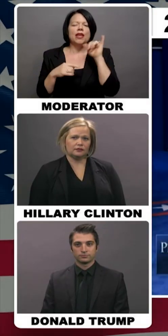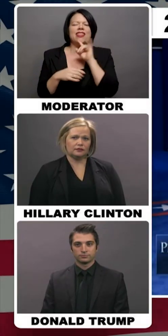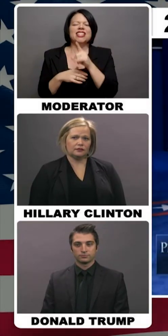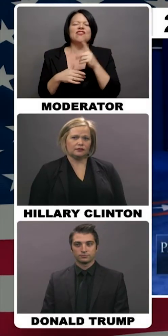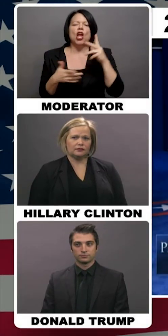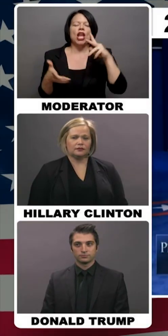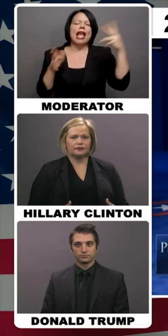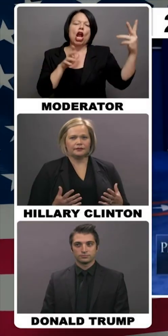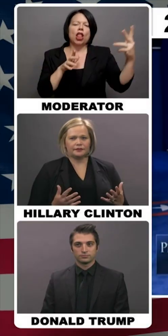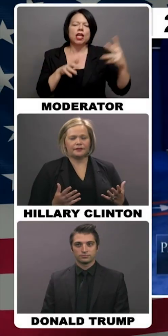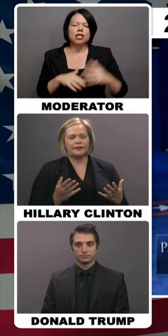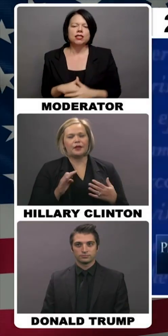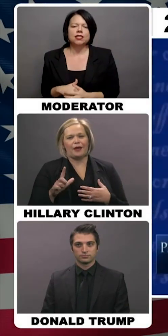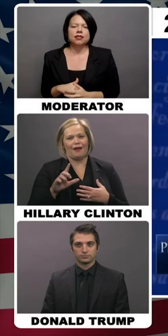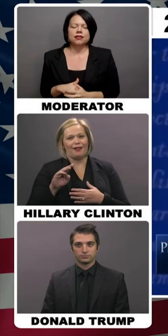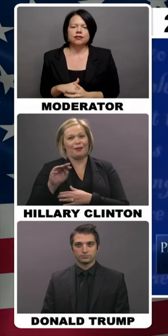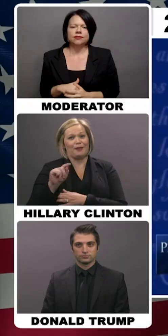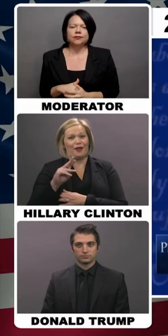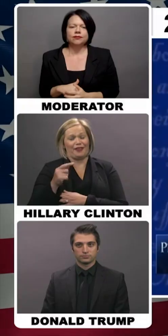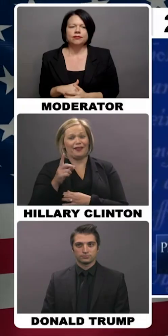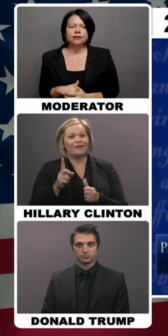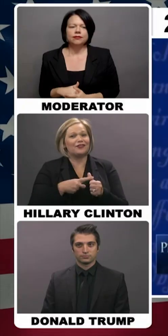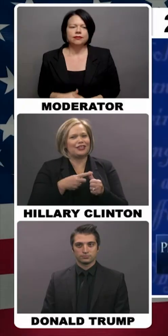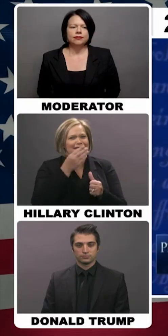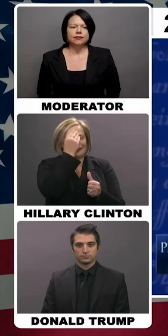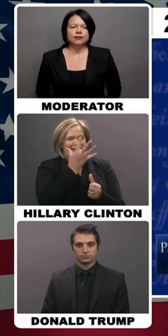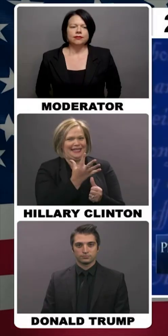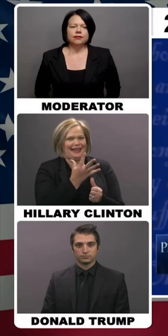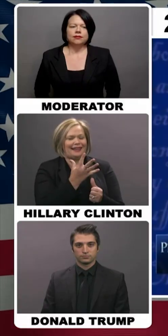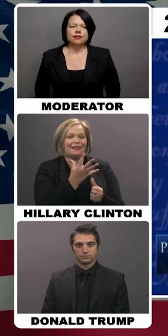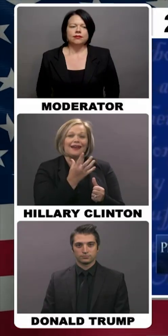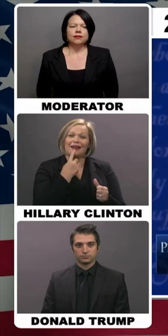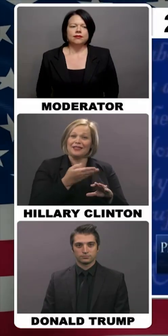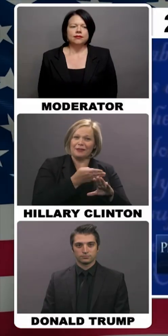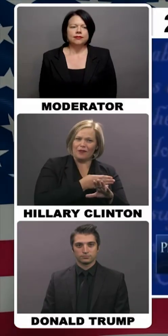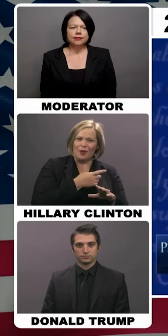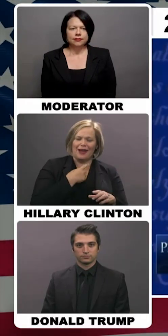Well, Martha, first, let me say, and I've said it before, but I'll repeat it because I want everyone to hear it.